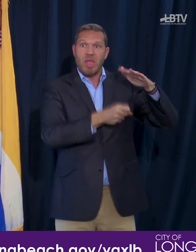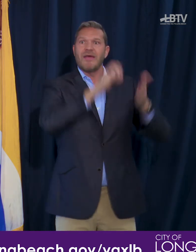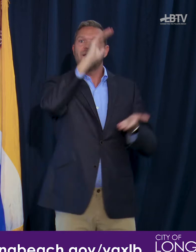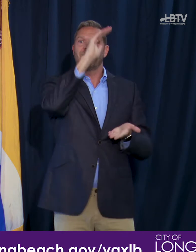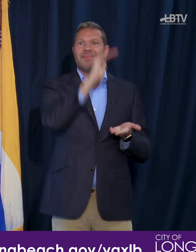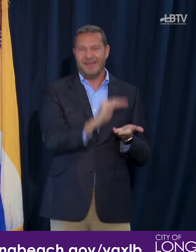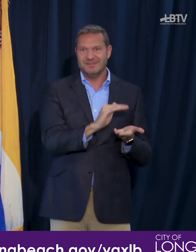Of course.